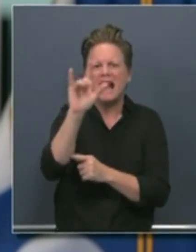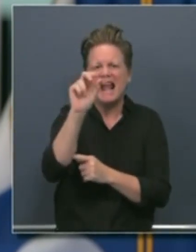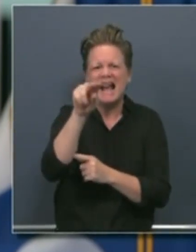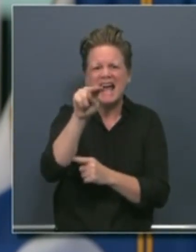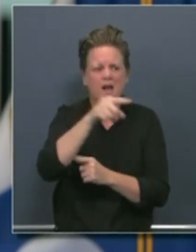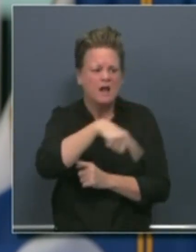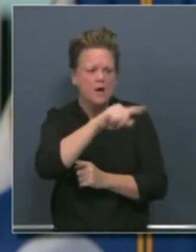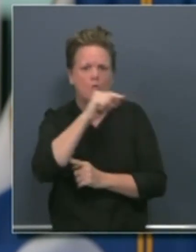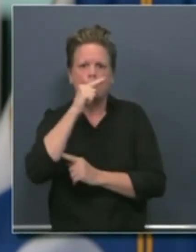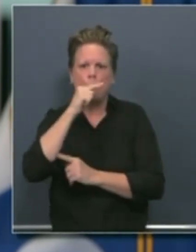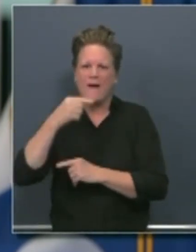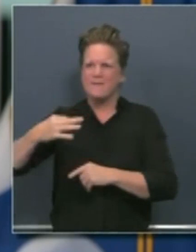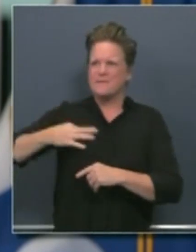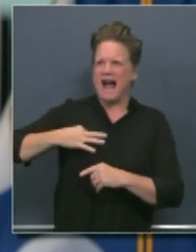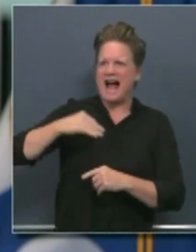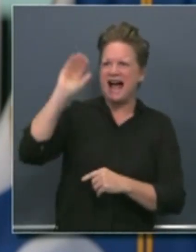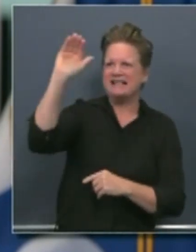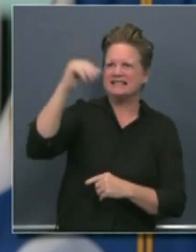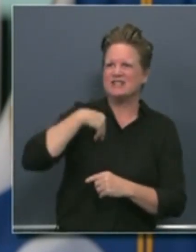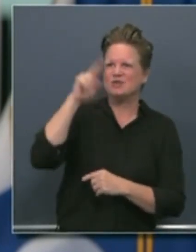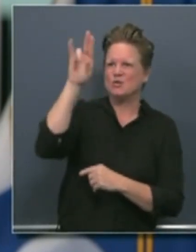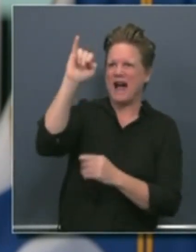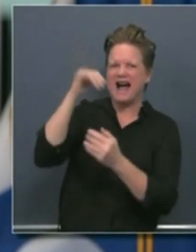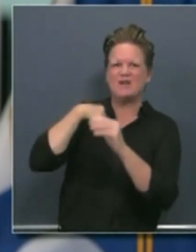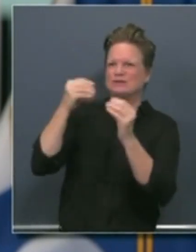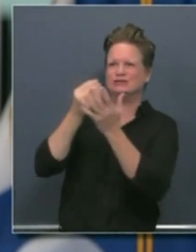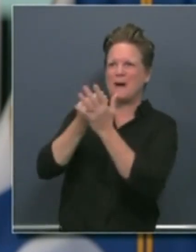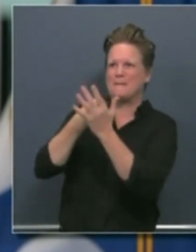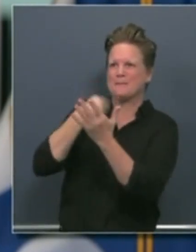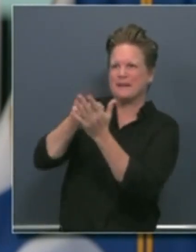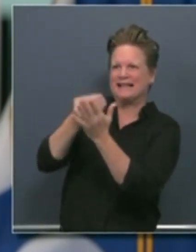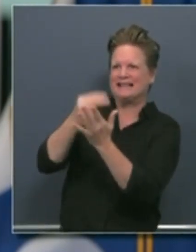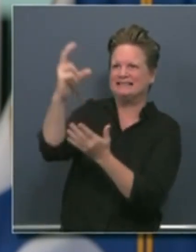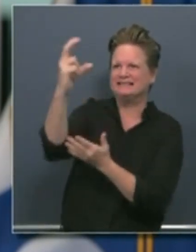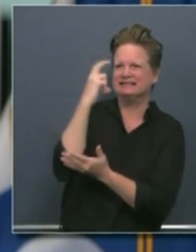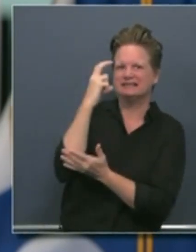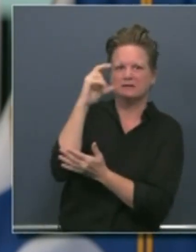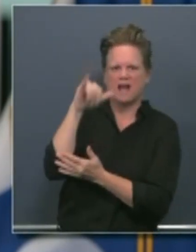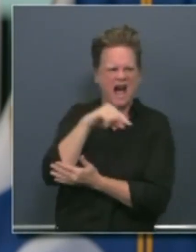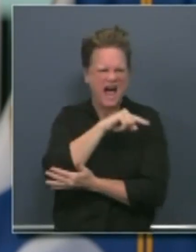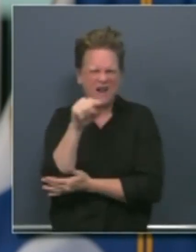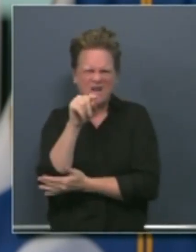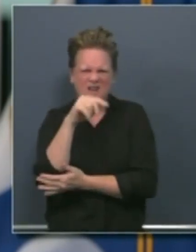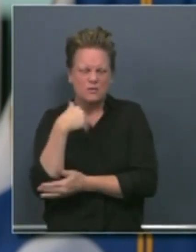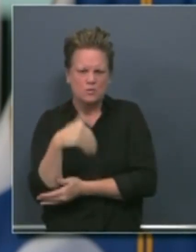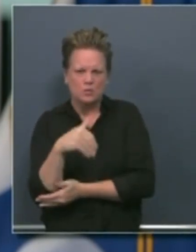BECAUSE OF THE ECONOMIC CONSEQUENCES, 4.5 MILLION. CALIFORNIA SAID IT FILED FOR